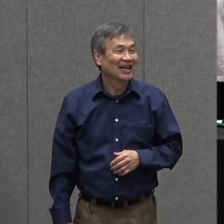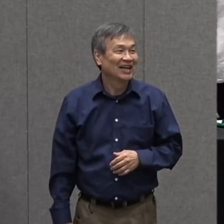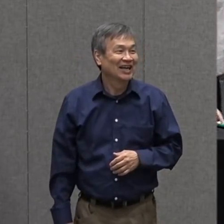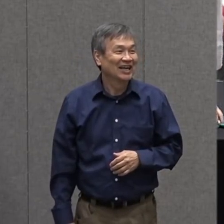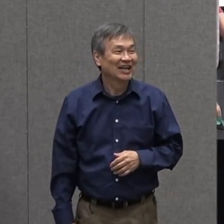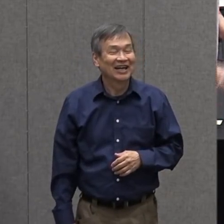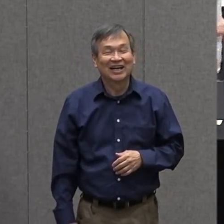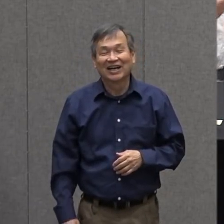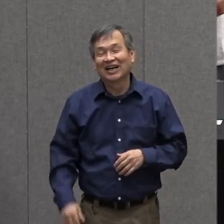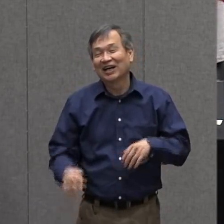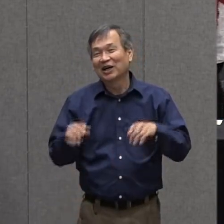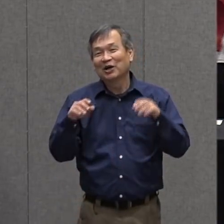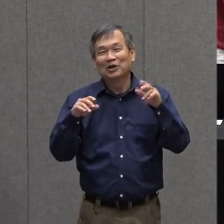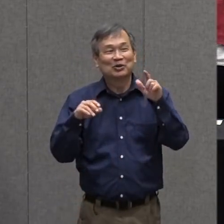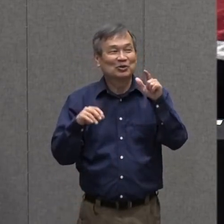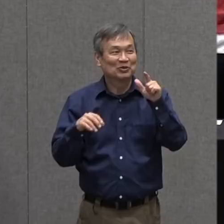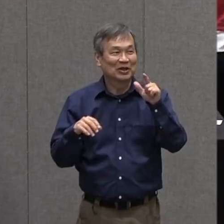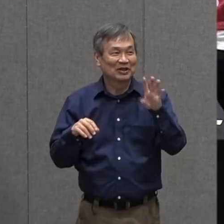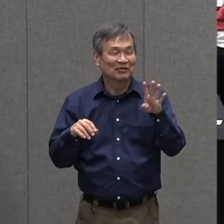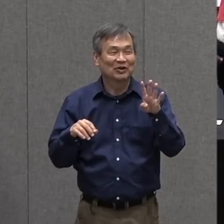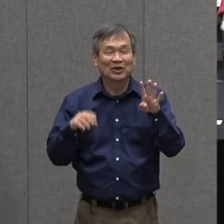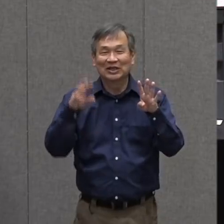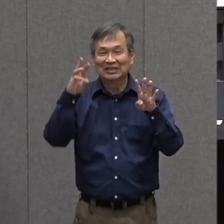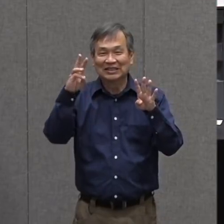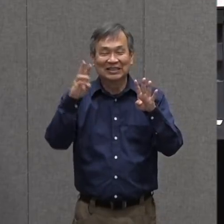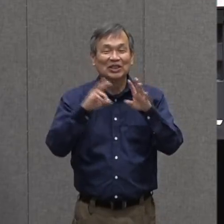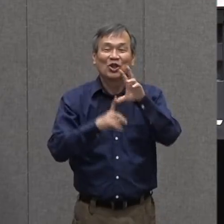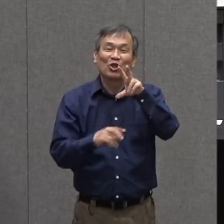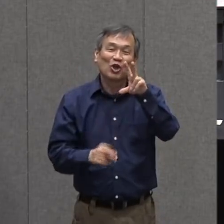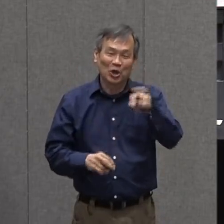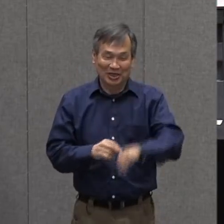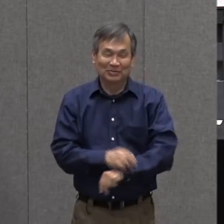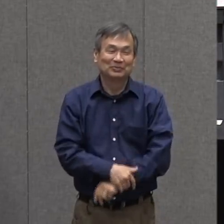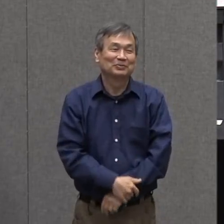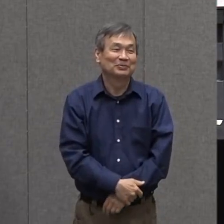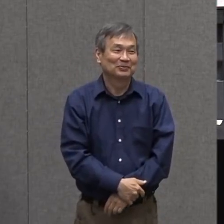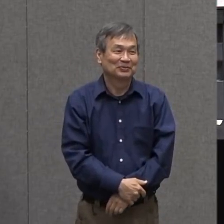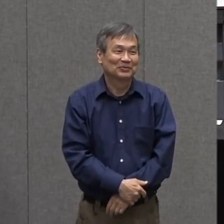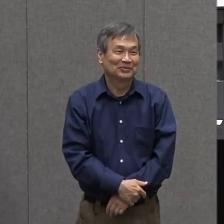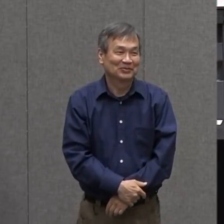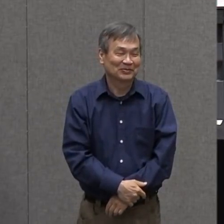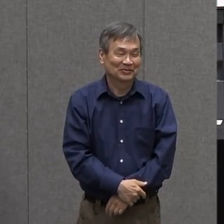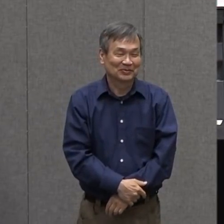24, six more, 30 I can add those even numbers I'm gonna stay, I'm gonna say